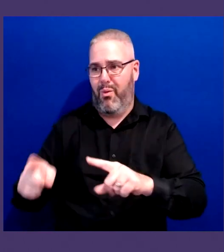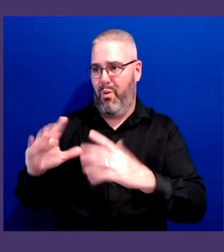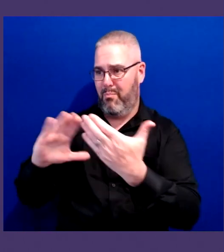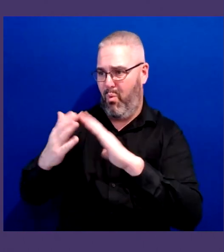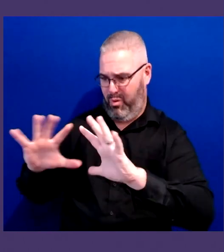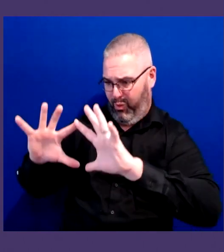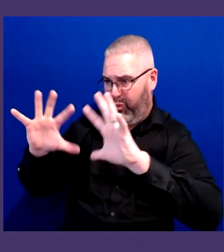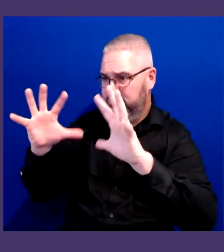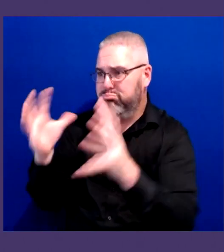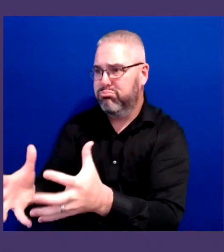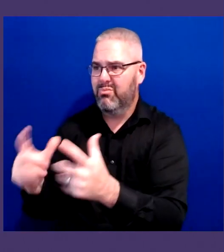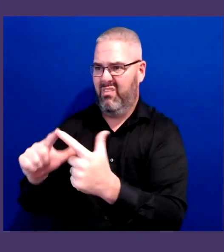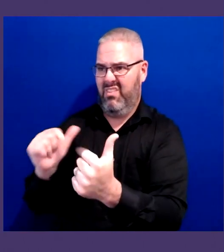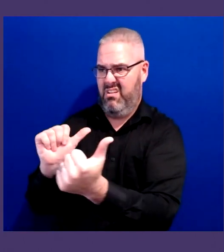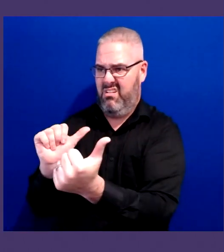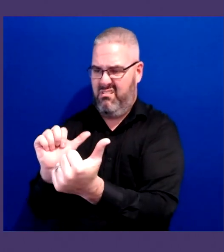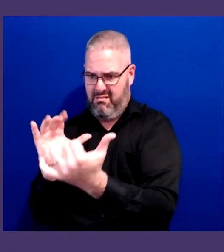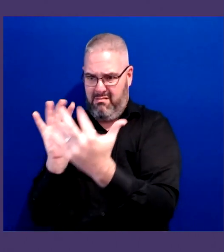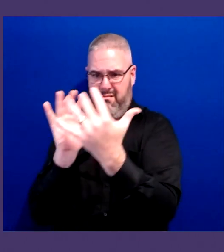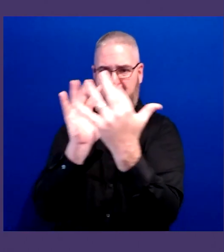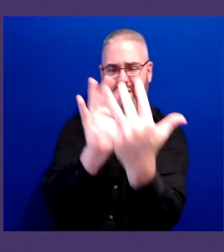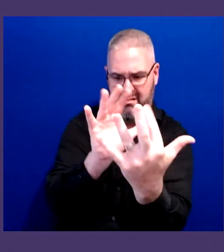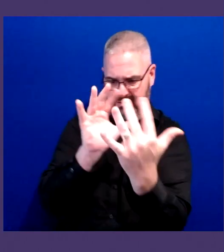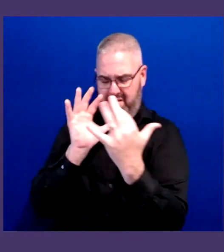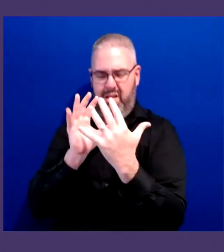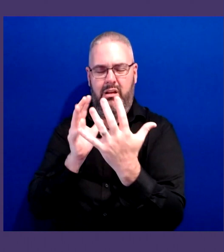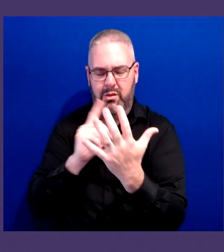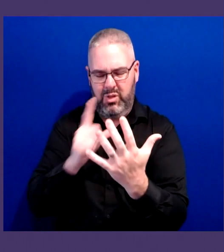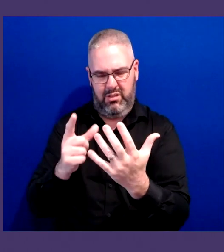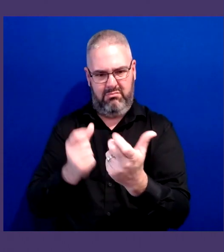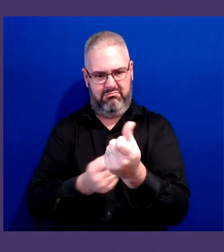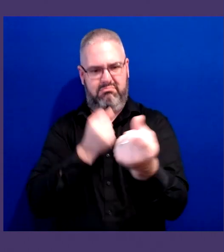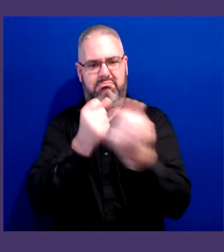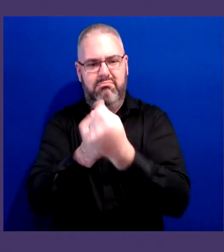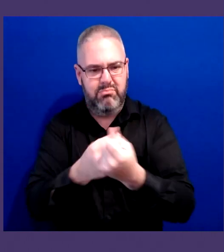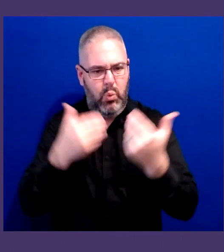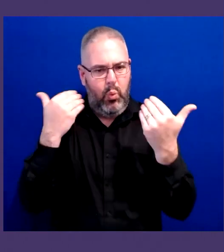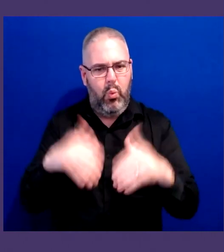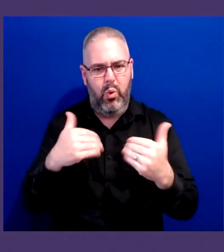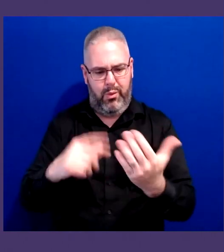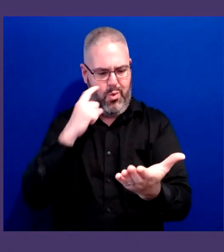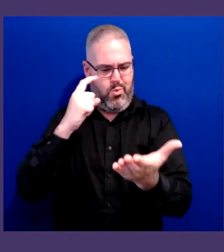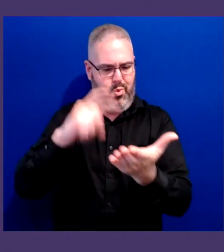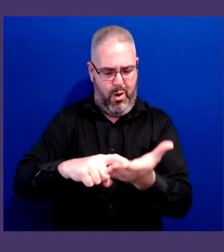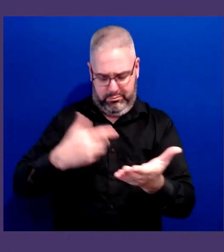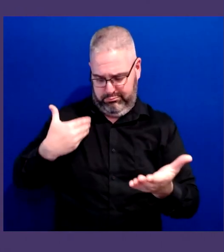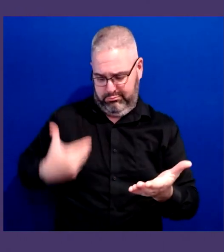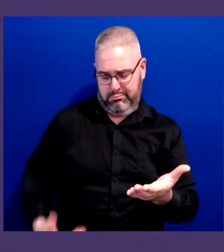but also to celebrate identity and say, "We're here, we're not going away and we're damn